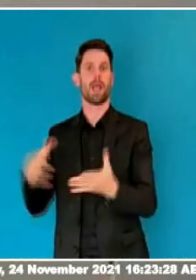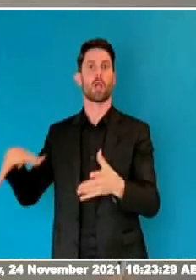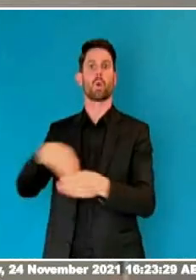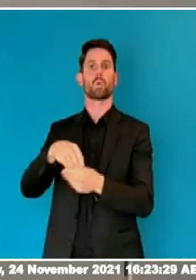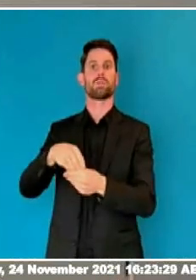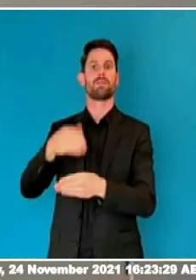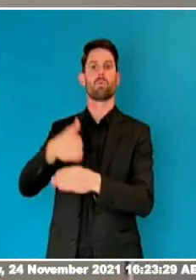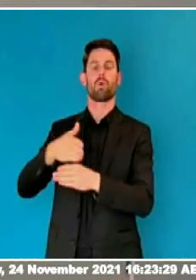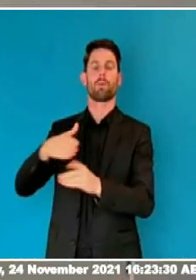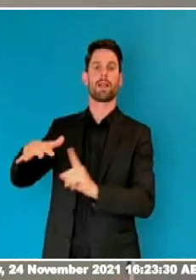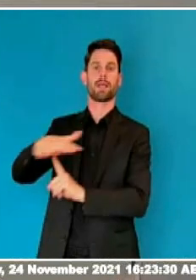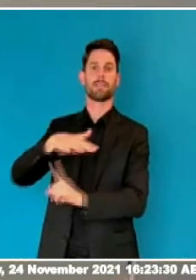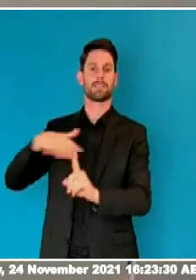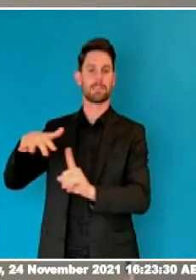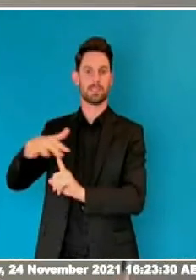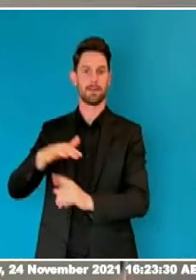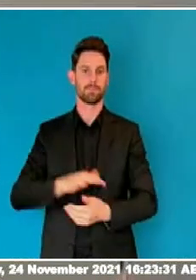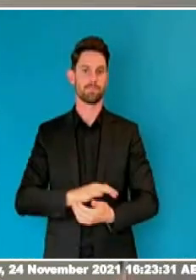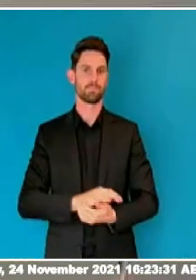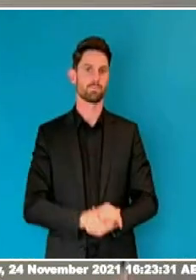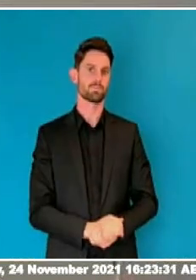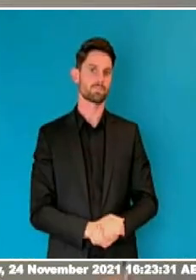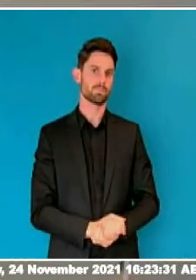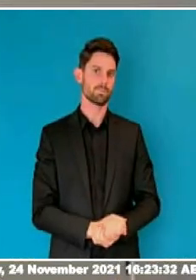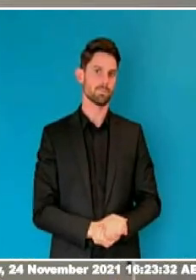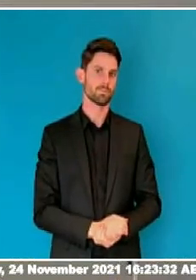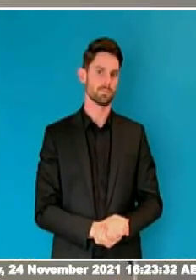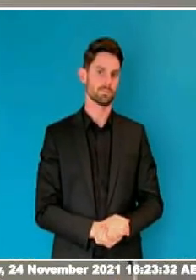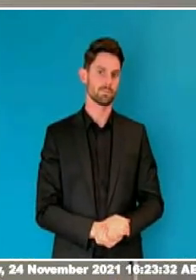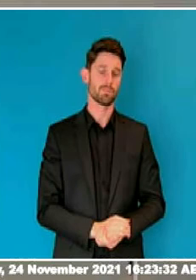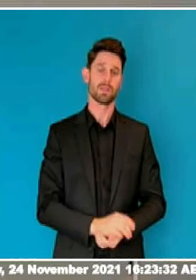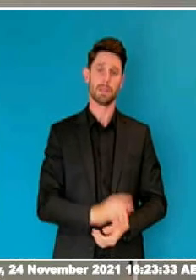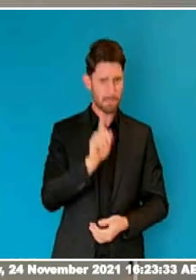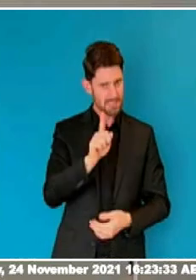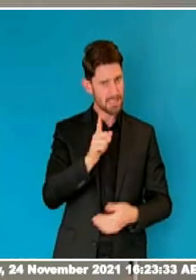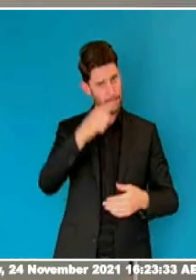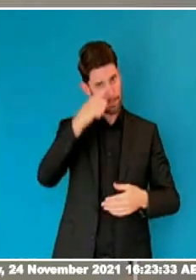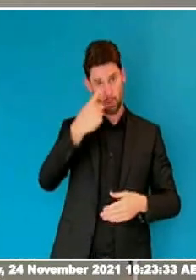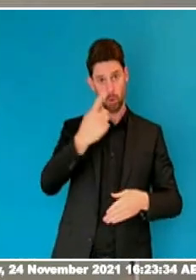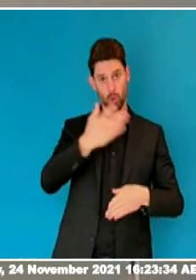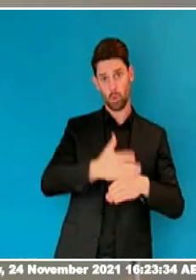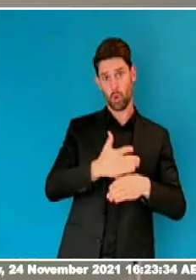But the barriers for people with disability working are greater than environmental.